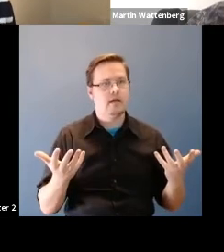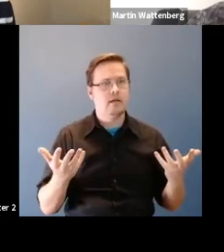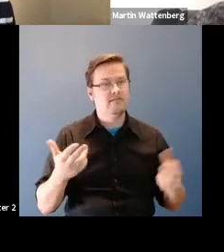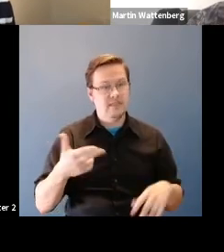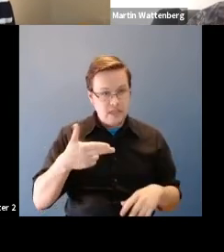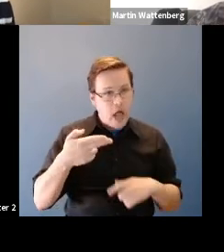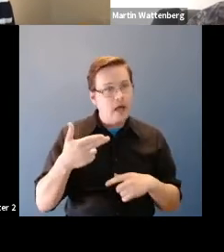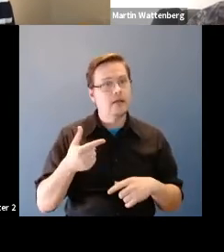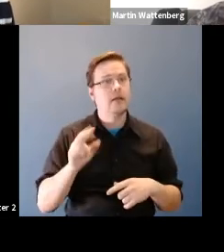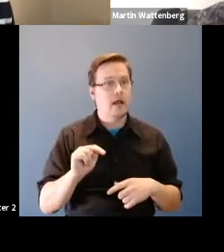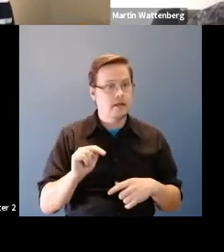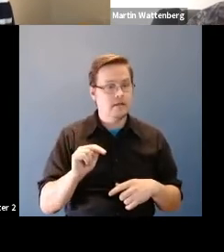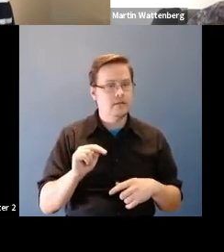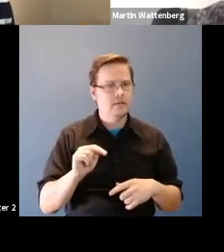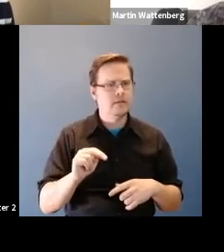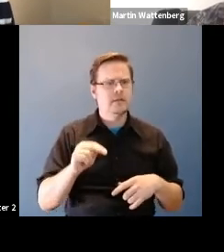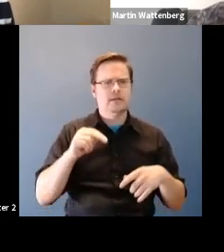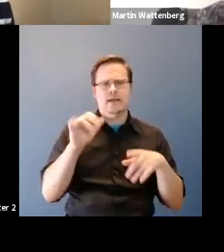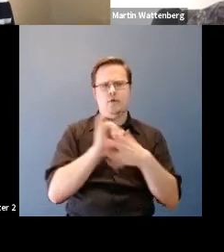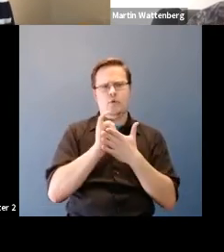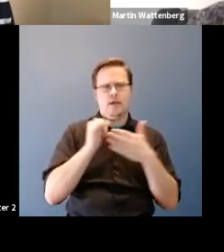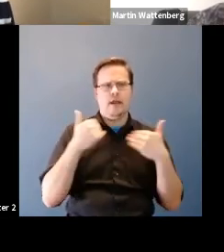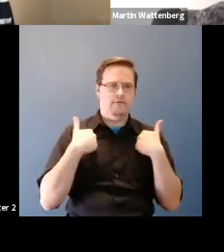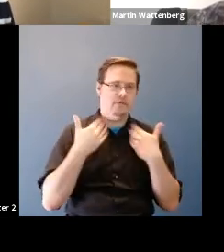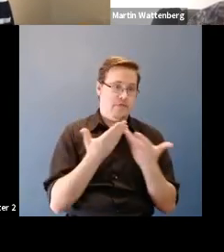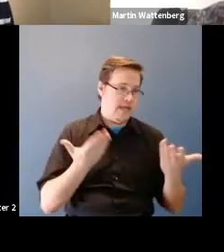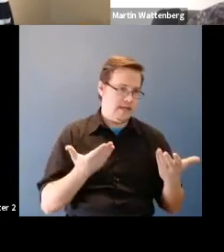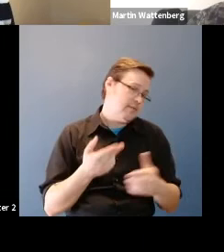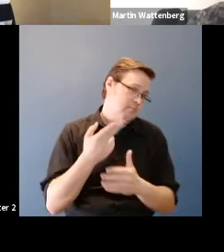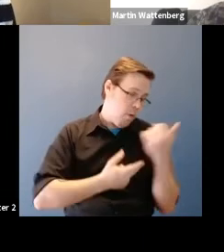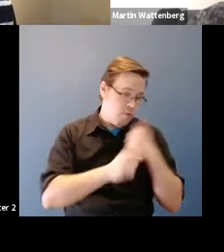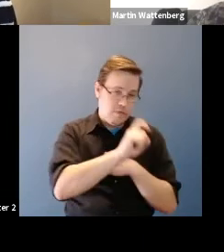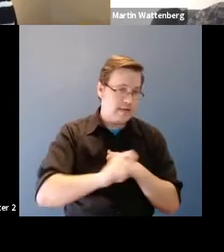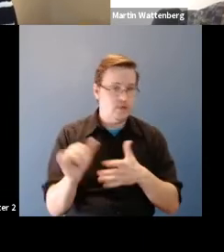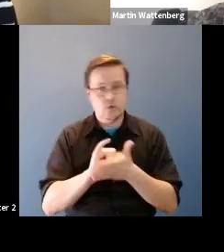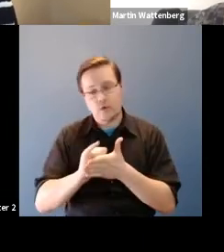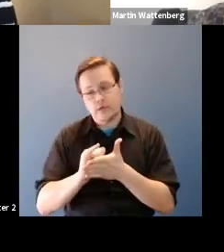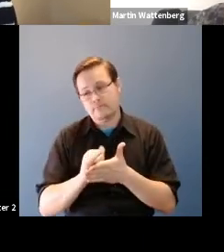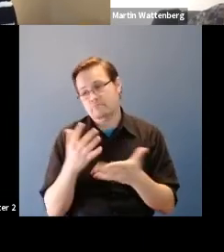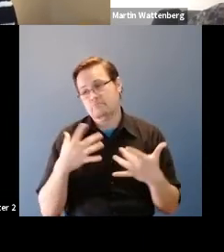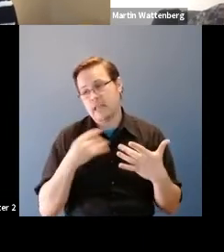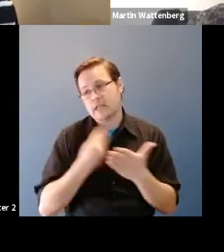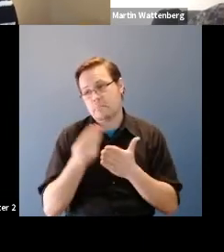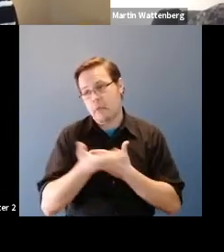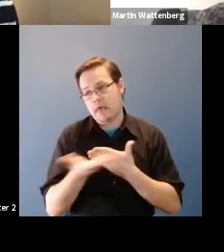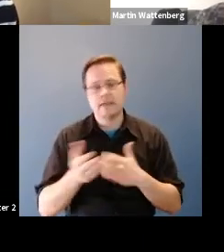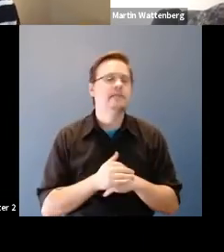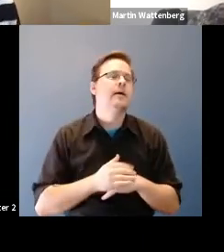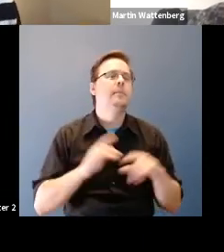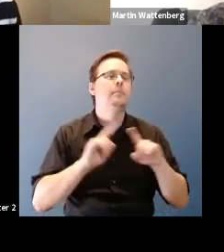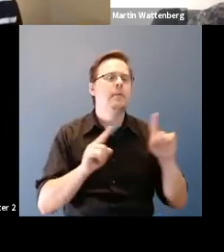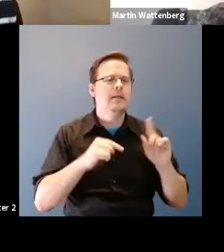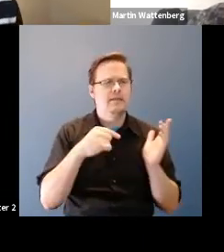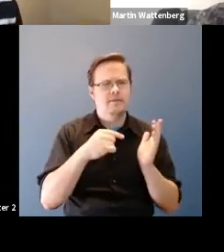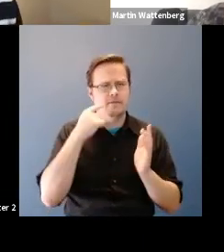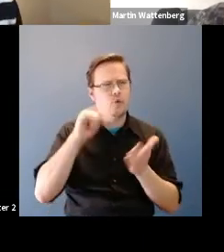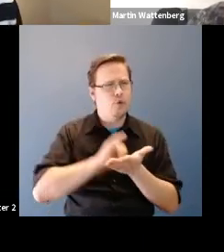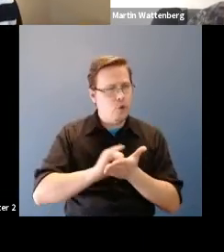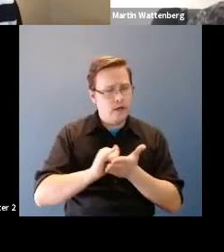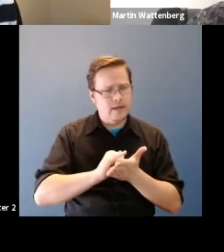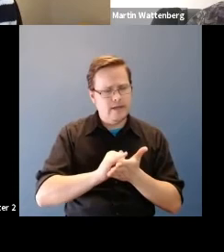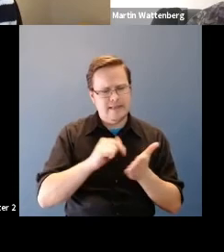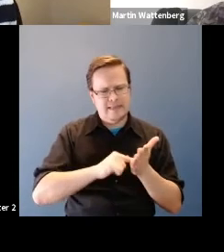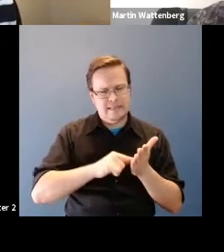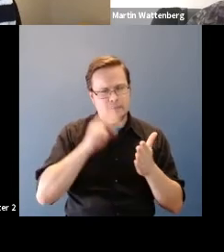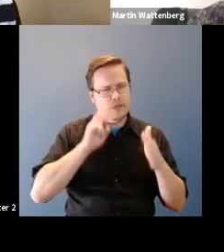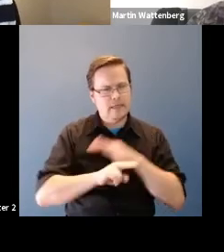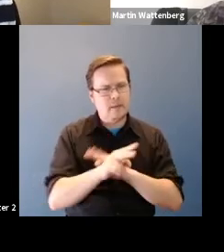Martin Wattenberg: In New York, we have things you know both apparently both in Texas and New York they like to buy things, but this network is predicting books for the new Yorkers as opposed to forces for people in Texas.